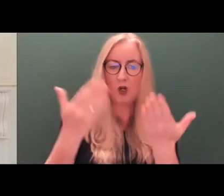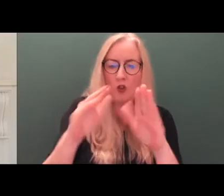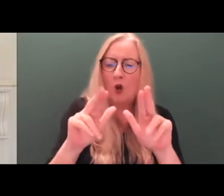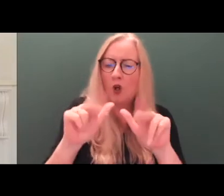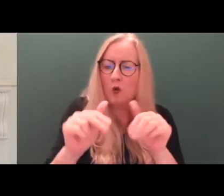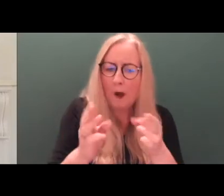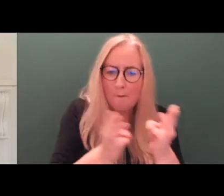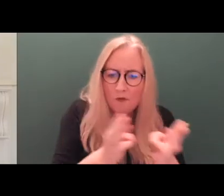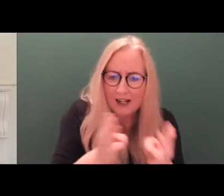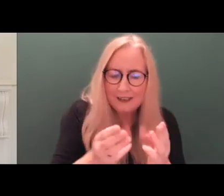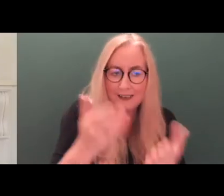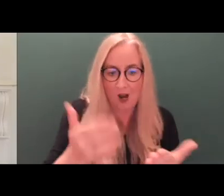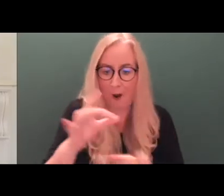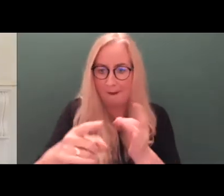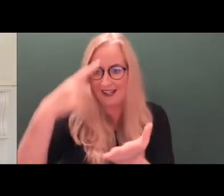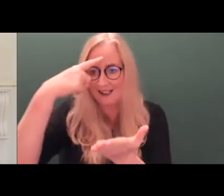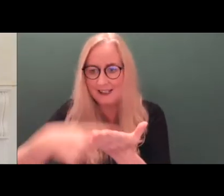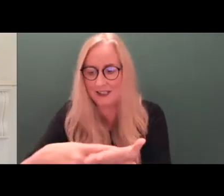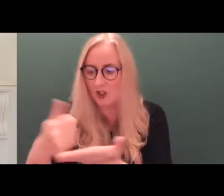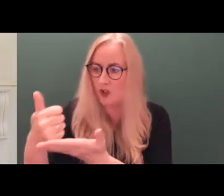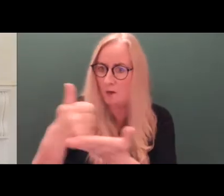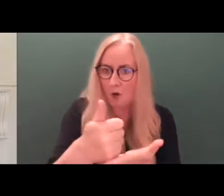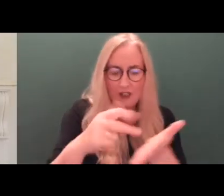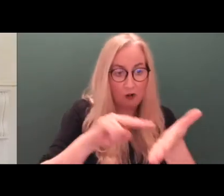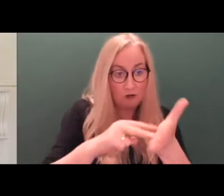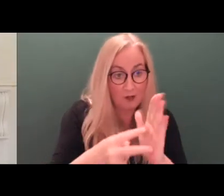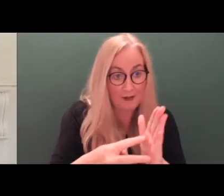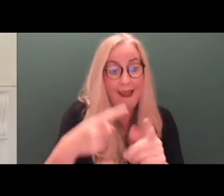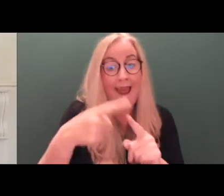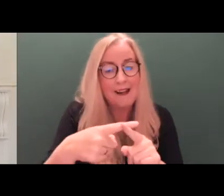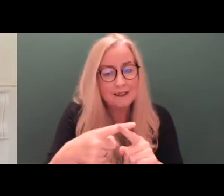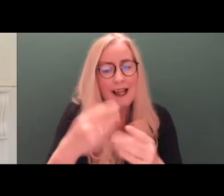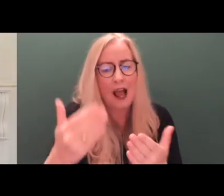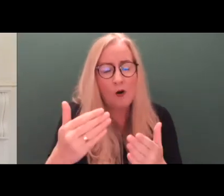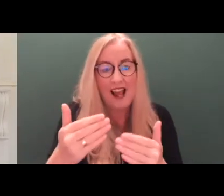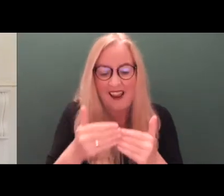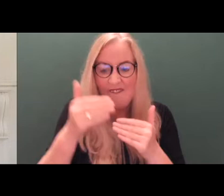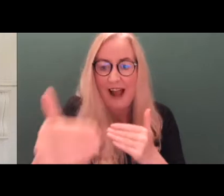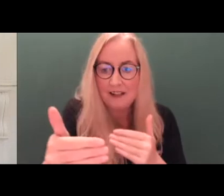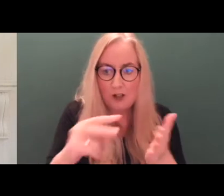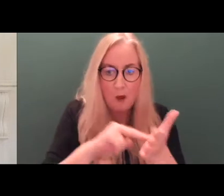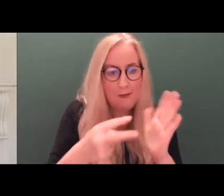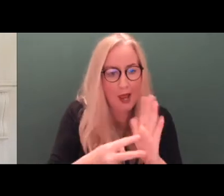for decision making support arrangements and for advance planning. However, some of the changes